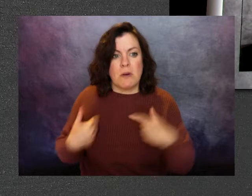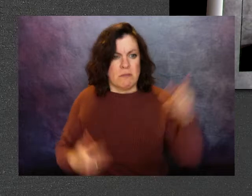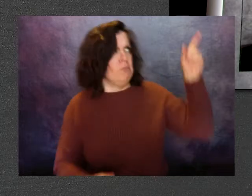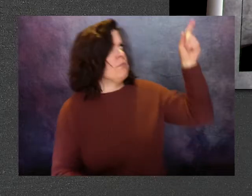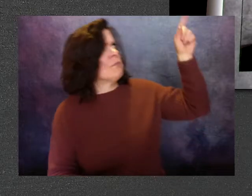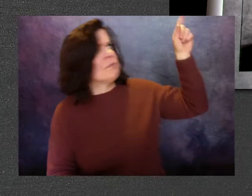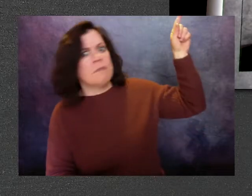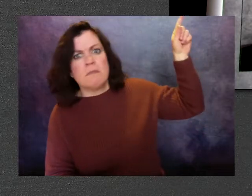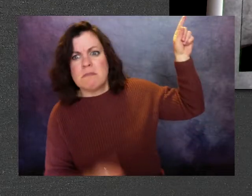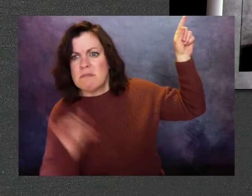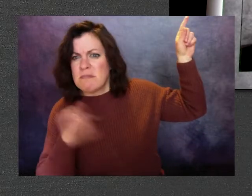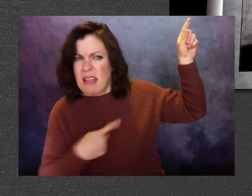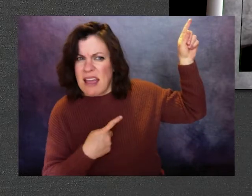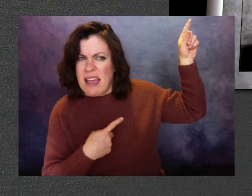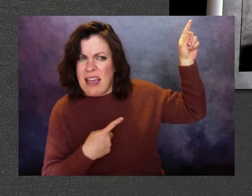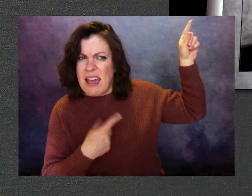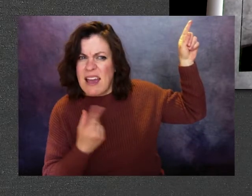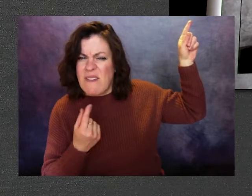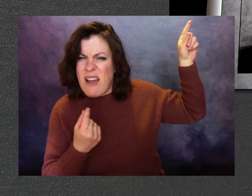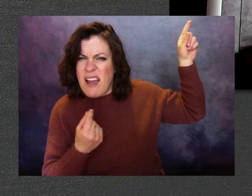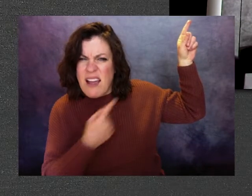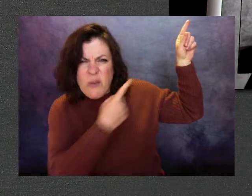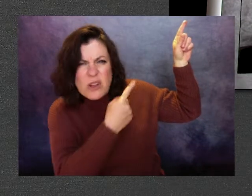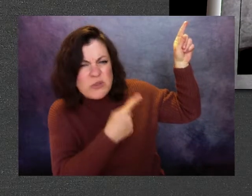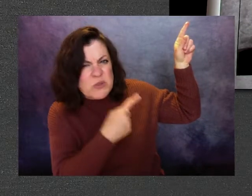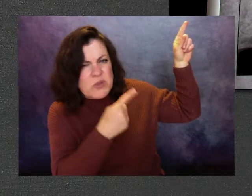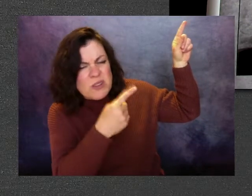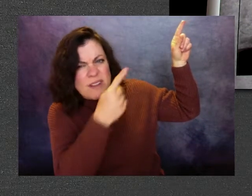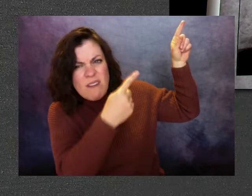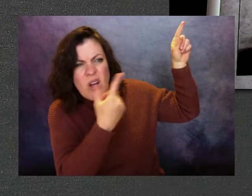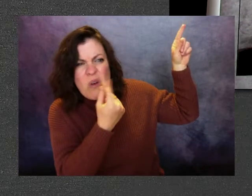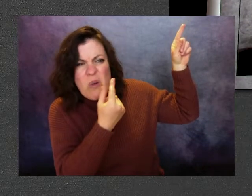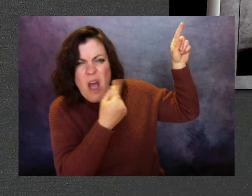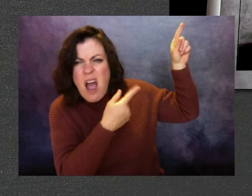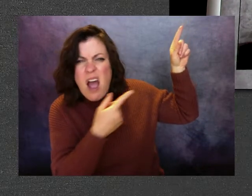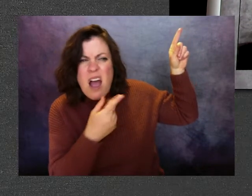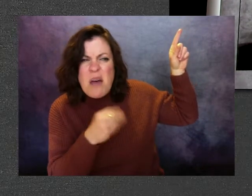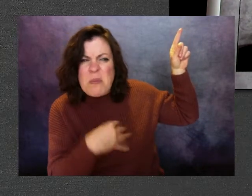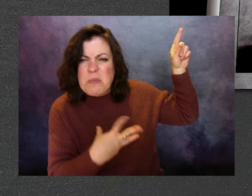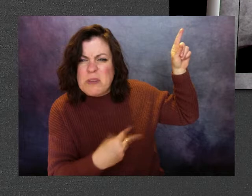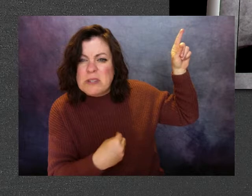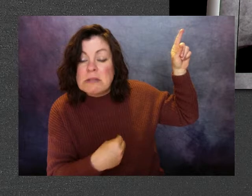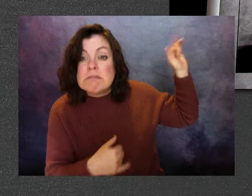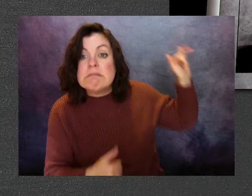These right here. This is an X-ray of a dog's belly.